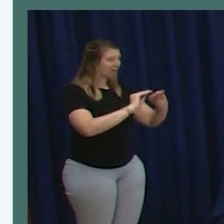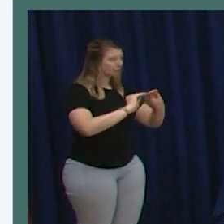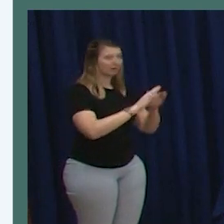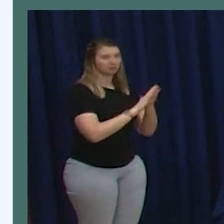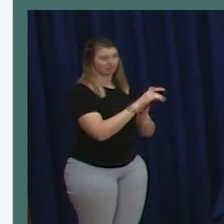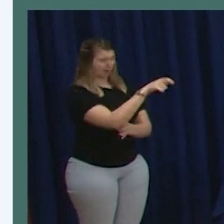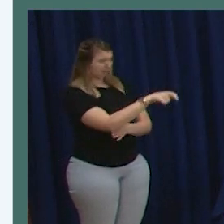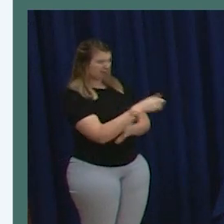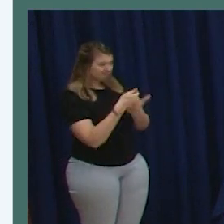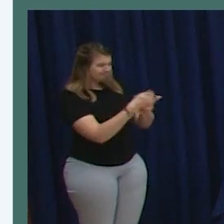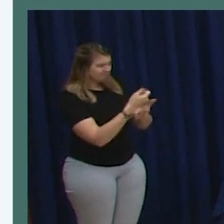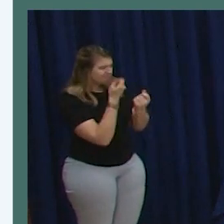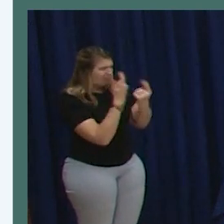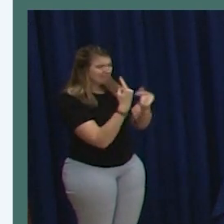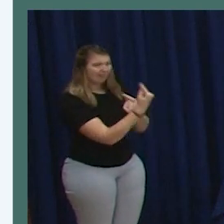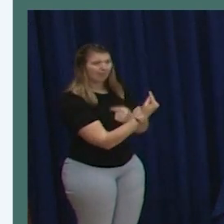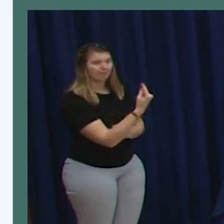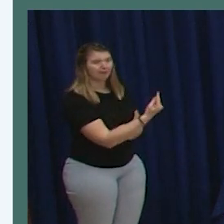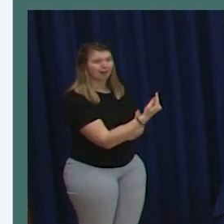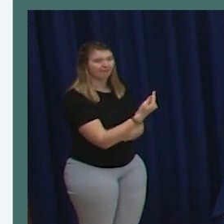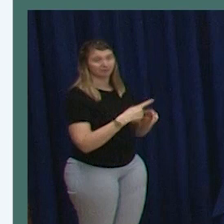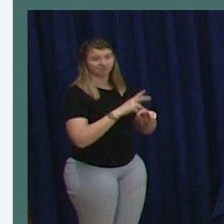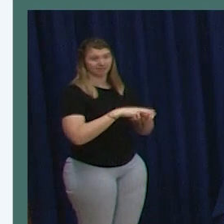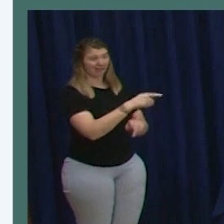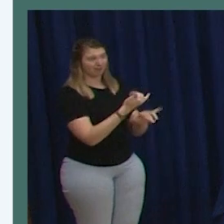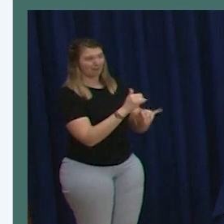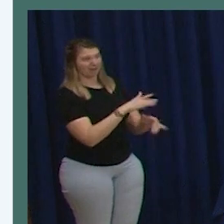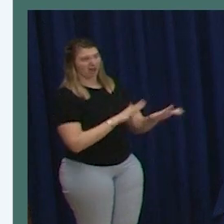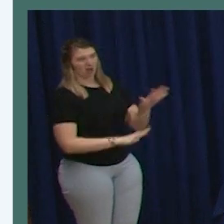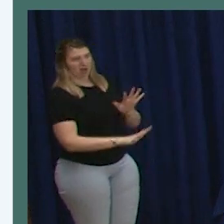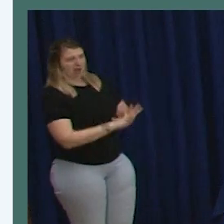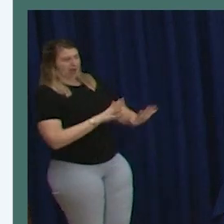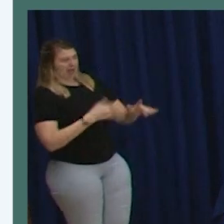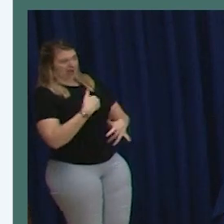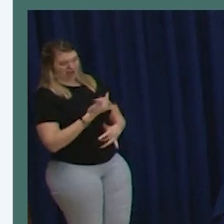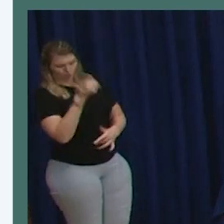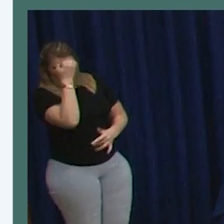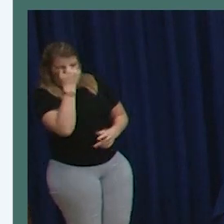acceptance is key, this may be somebody who's always felt stupid, different, odd one out. Help